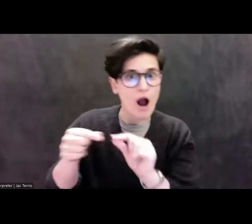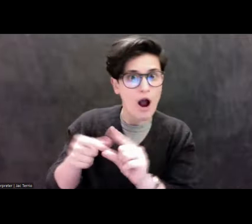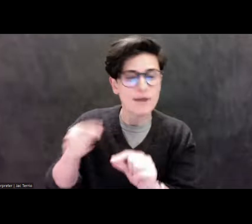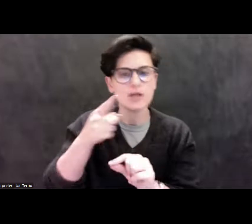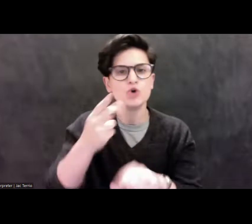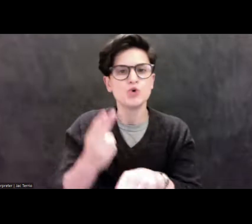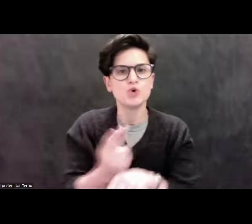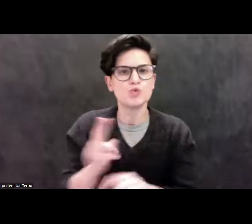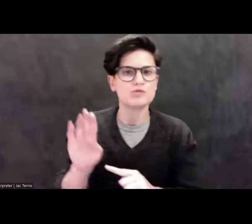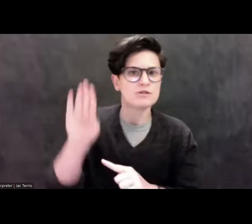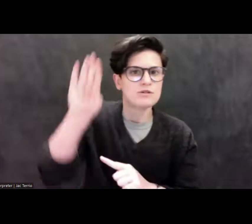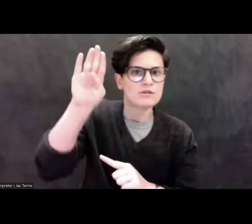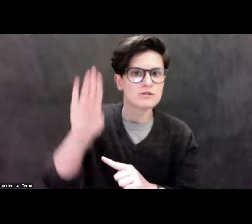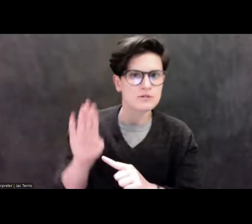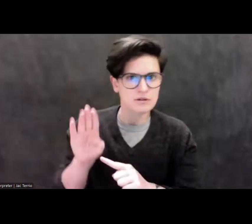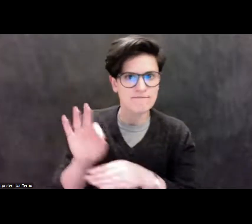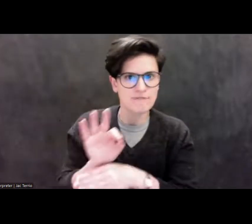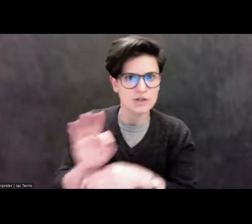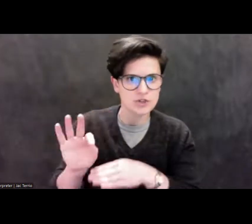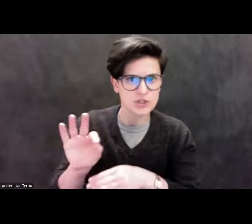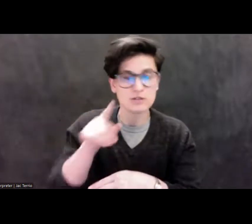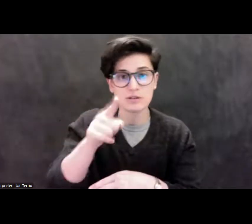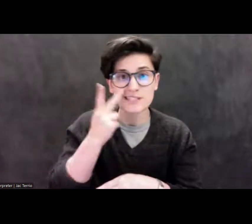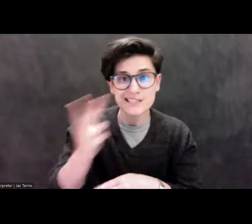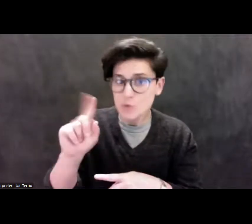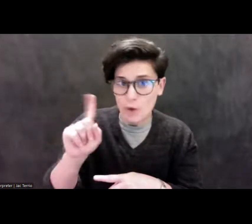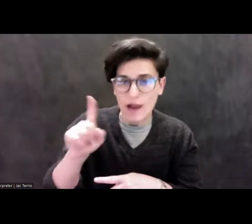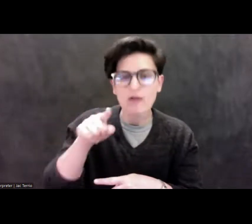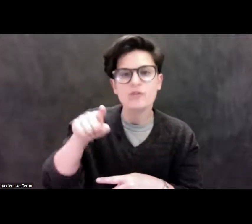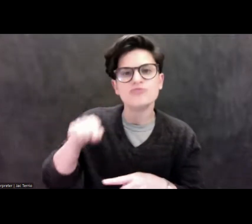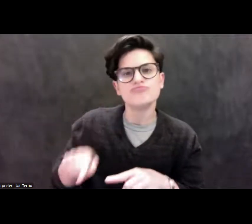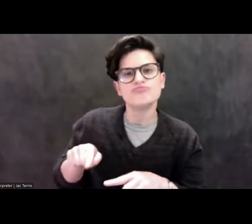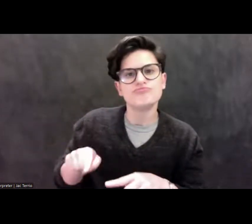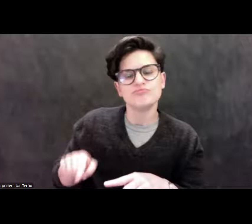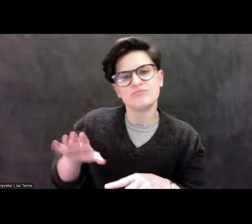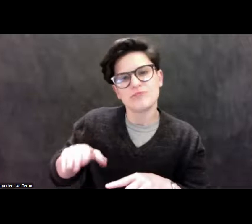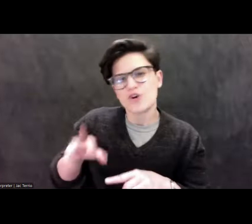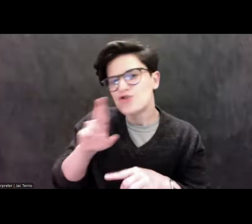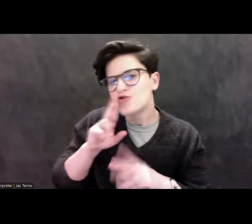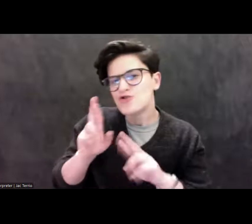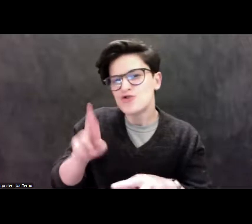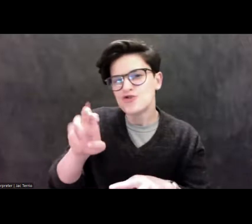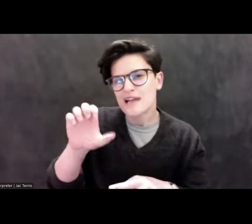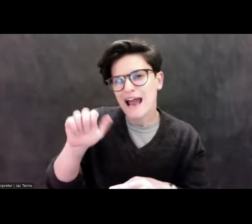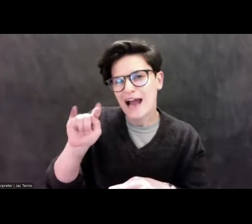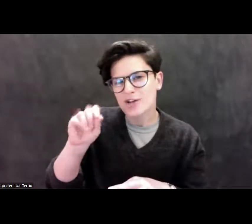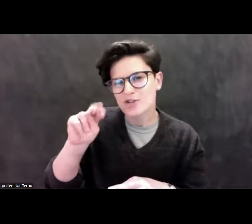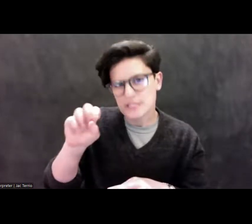by the moderator. 15:05:55 It can be found in the reactions Icon, at the bottom of your screen. 15:05:58 Please remember to introduce yourself